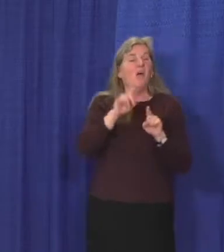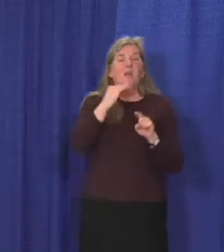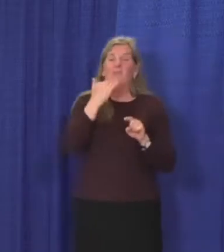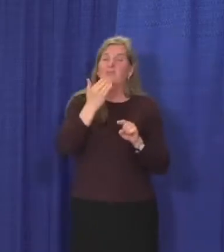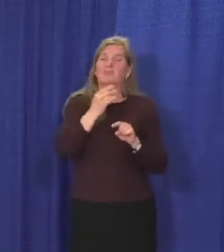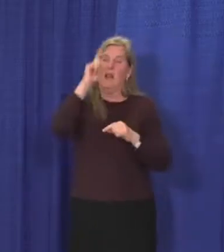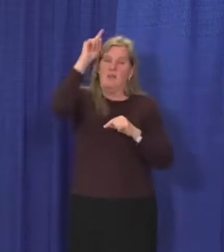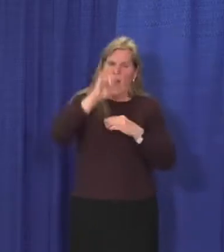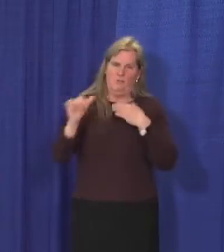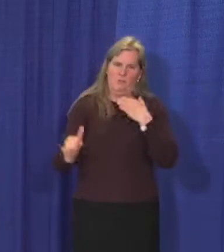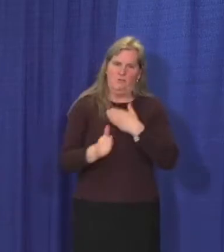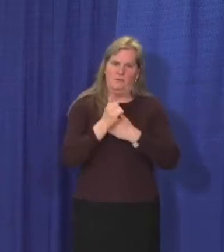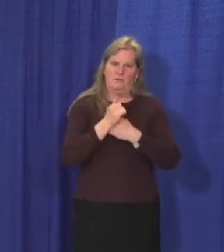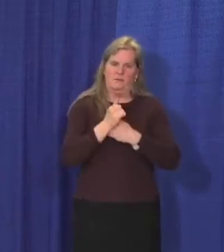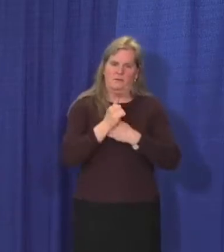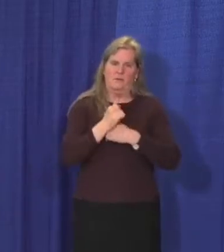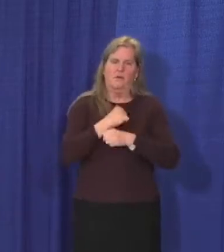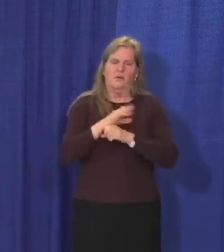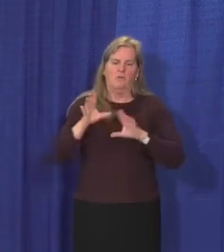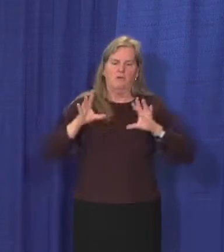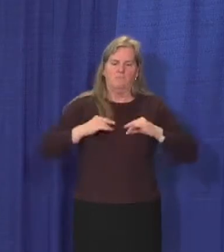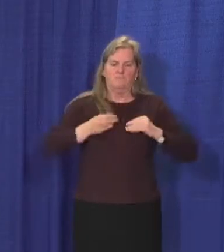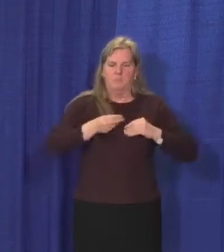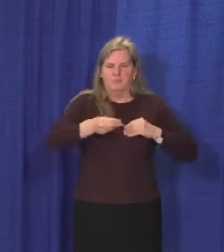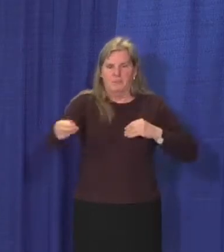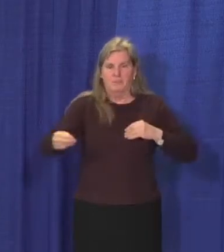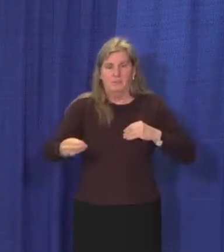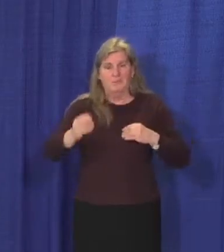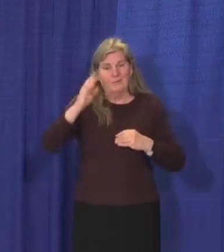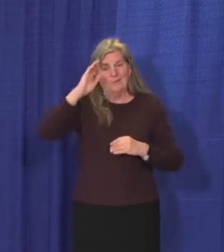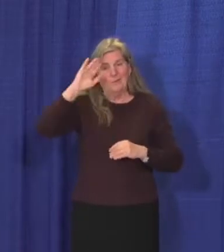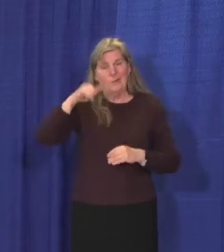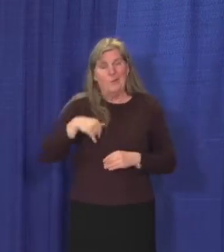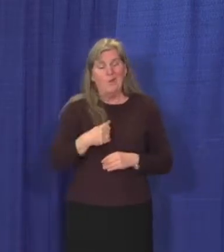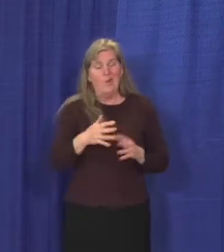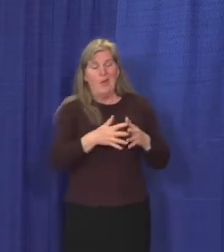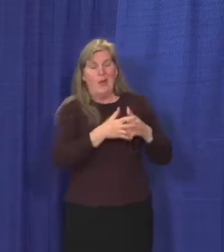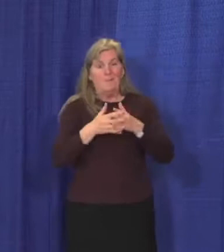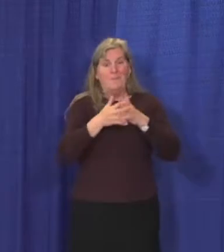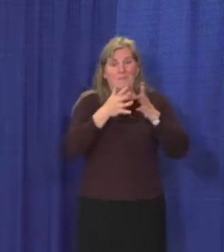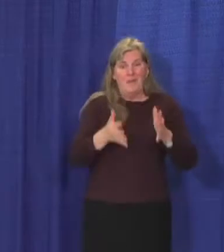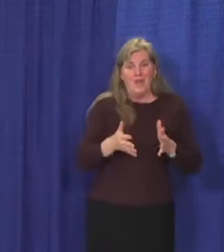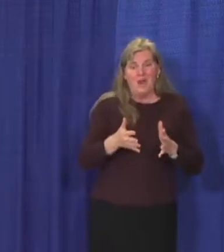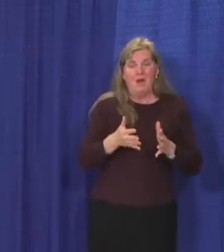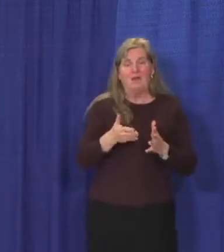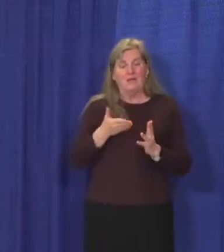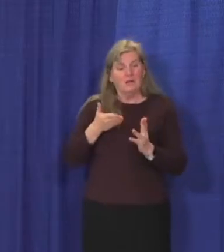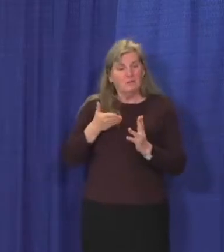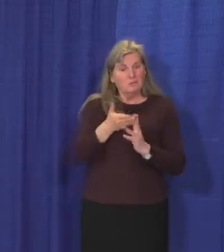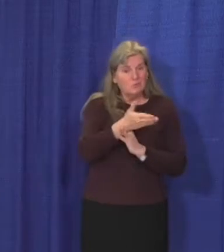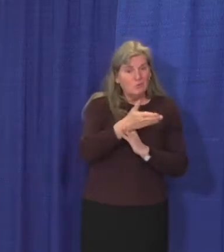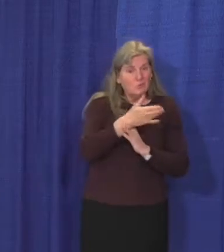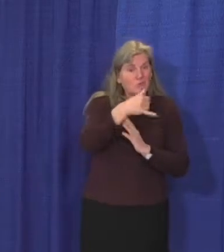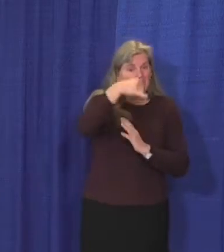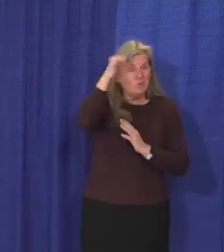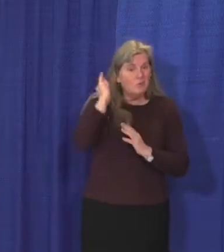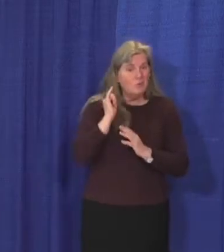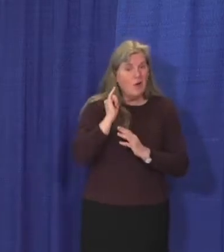the risk of transmission. Keep in mind more than 40,000 US citizens have transited through